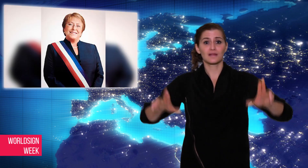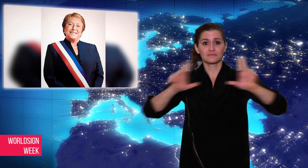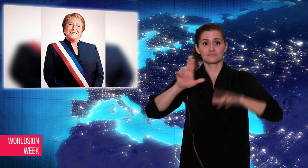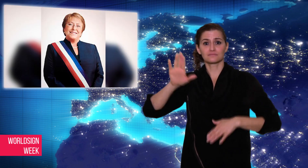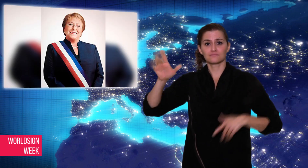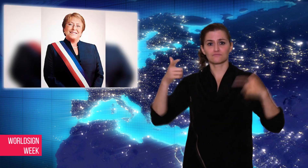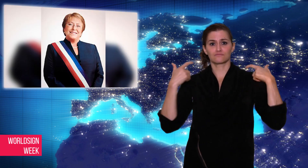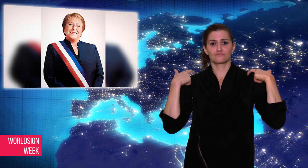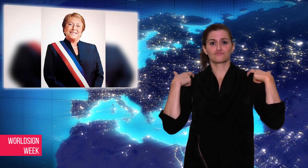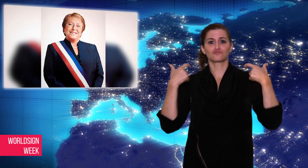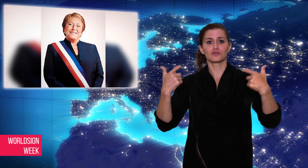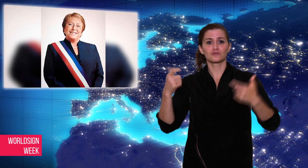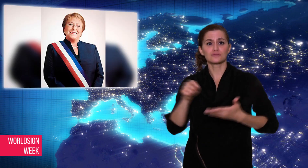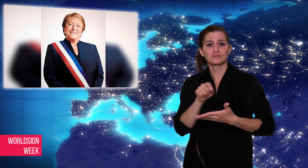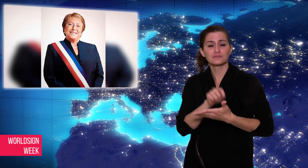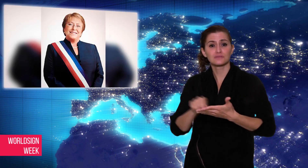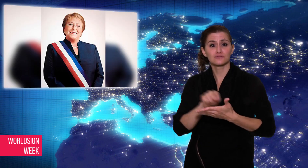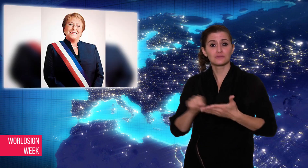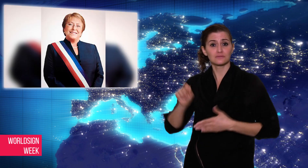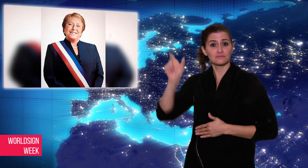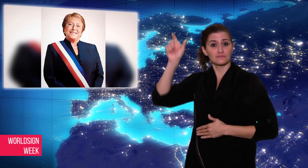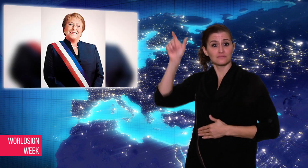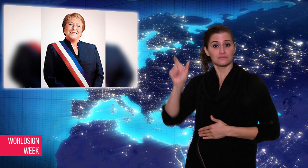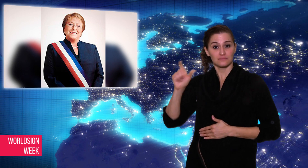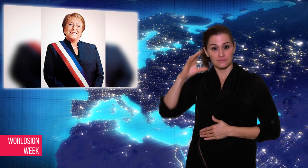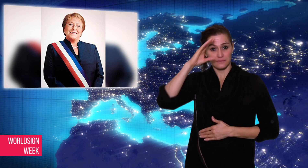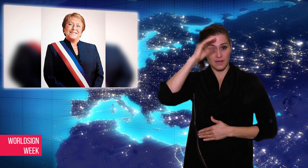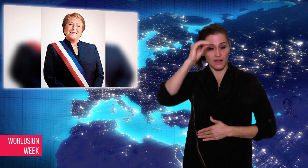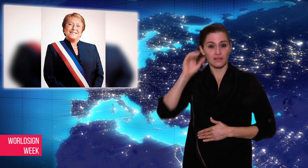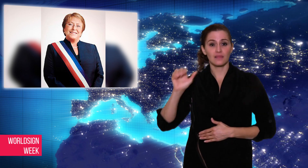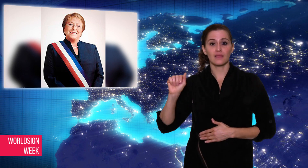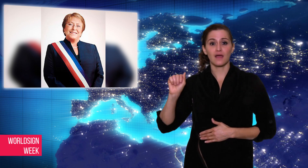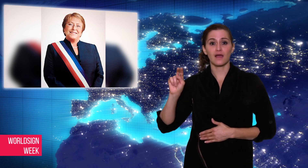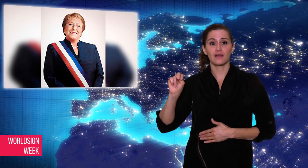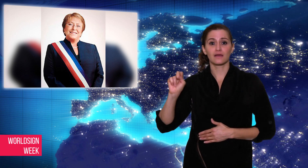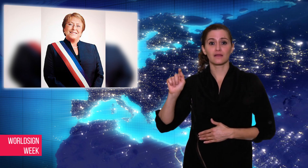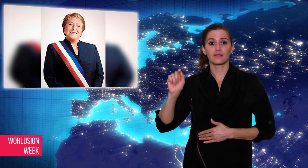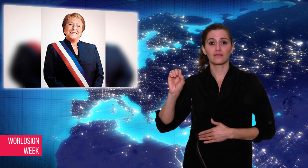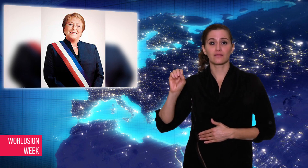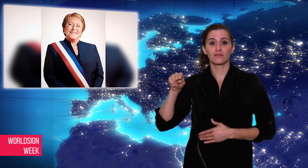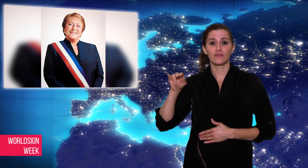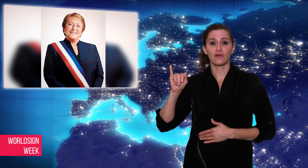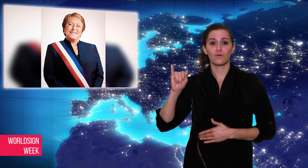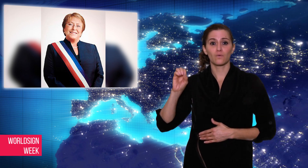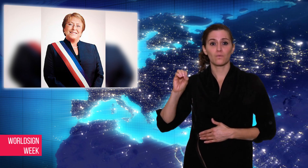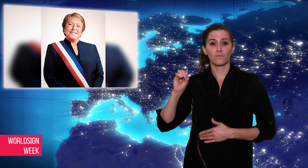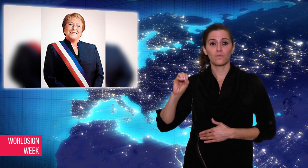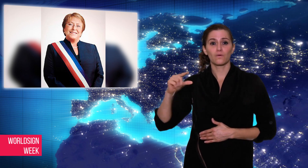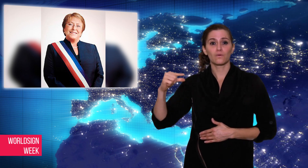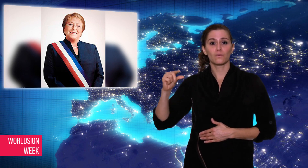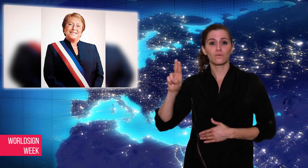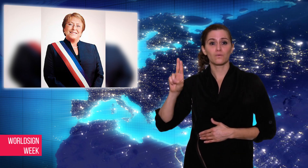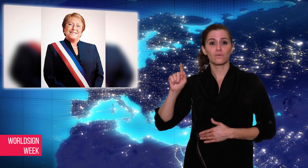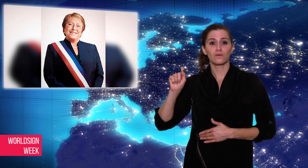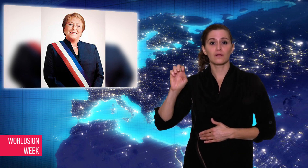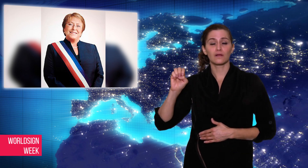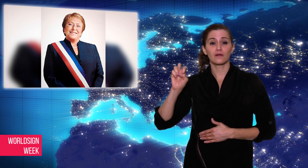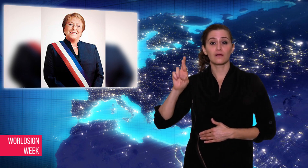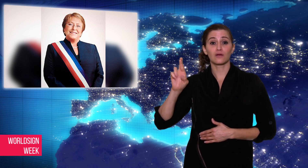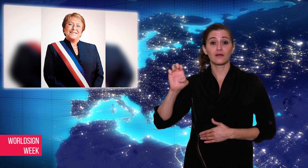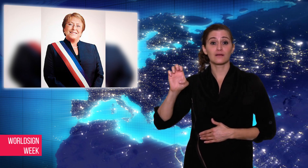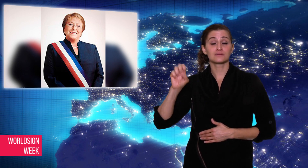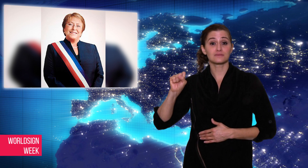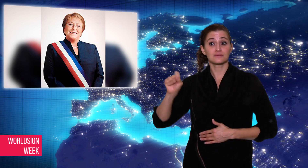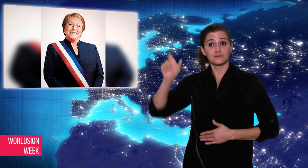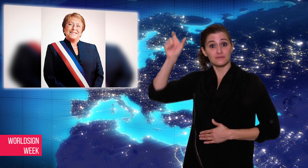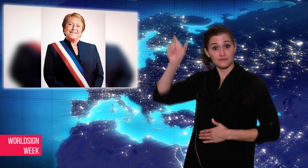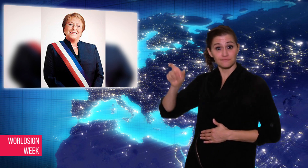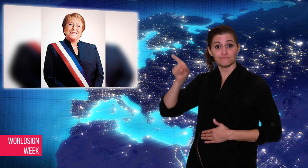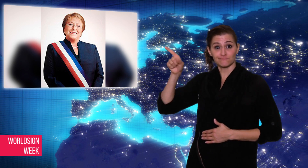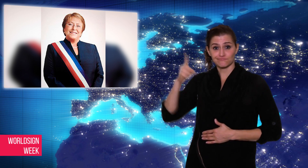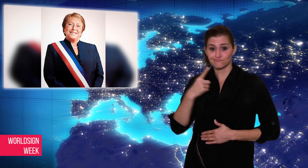said Bachelet’s appointment comes at